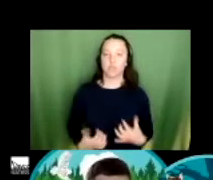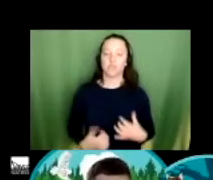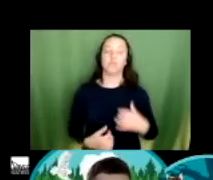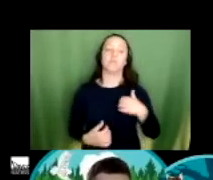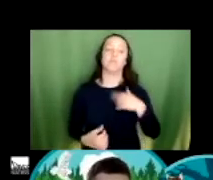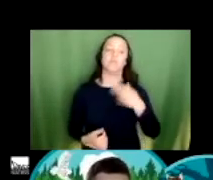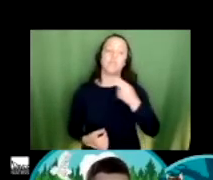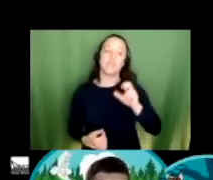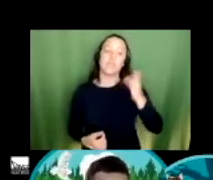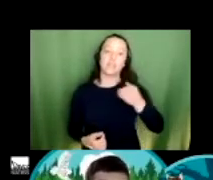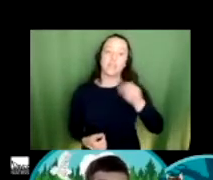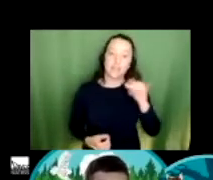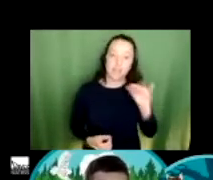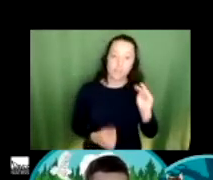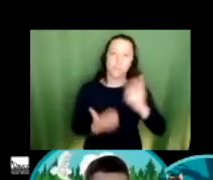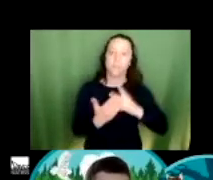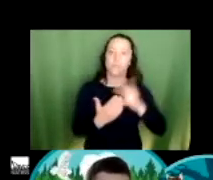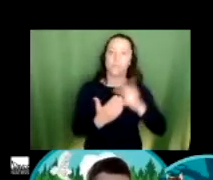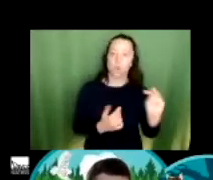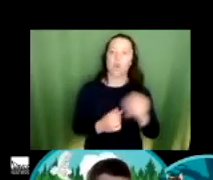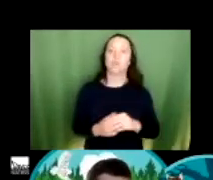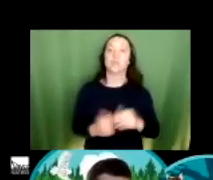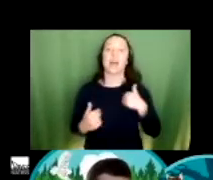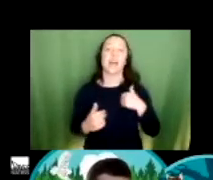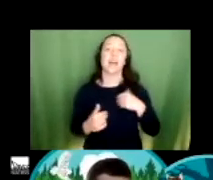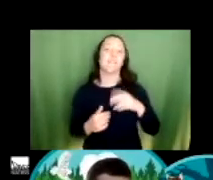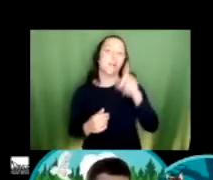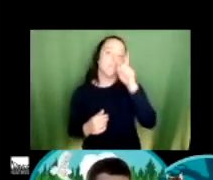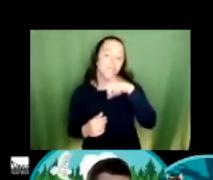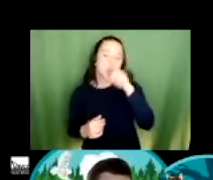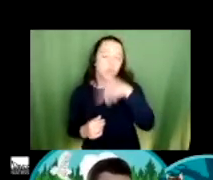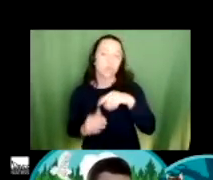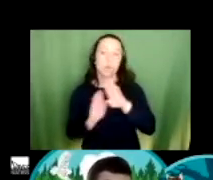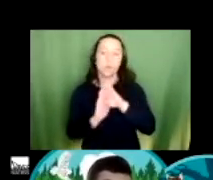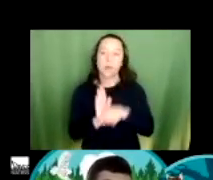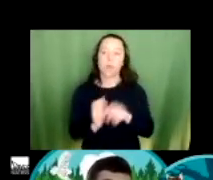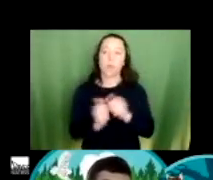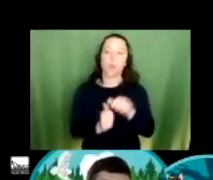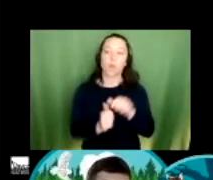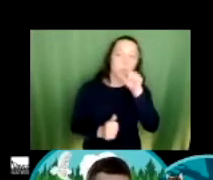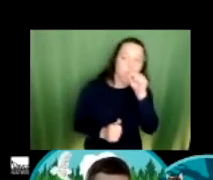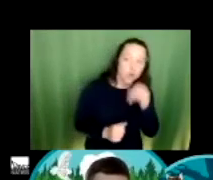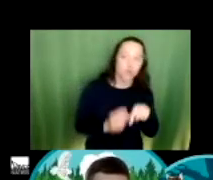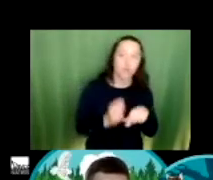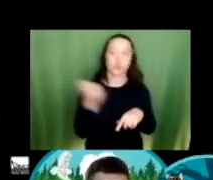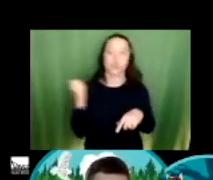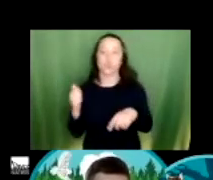background behind me with birds, tree kangaroos, and Woodland Park Zoo logo in the upper corner.